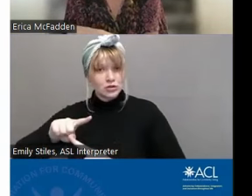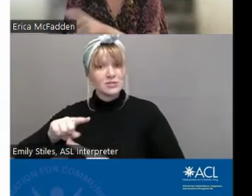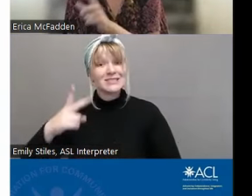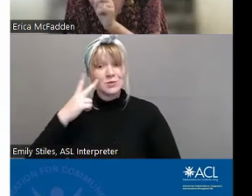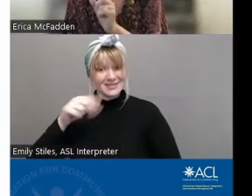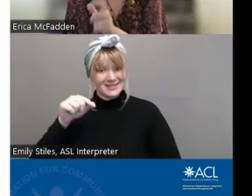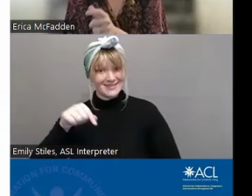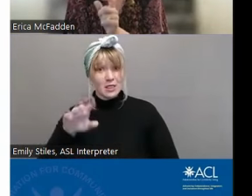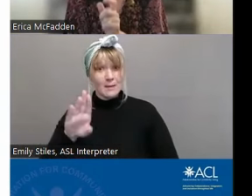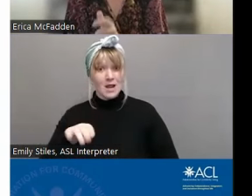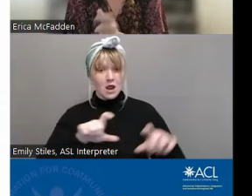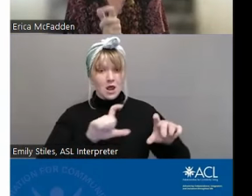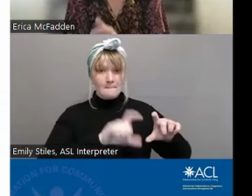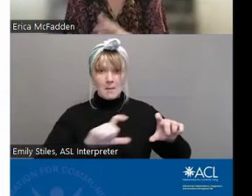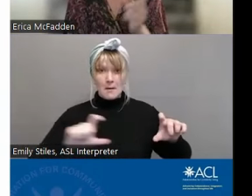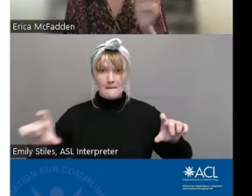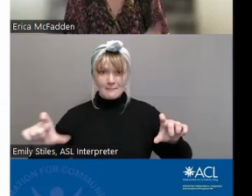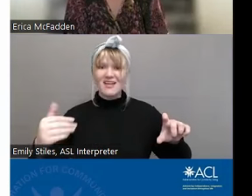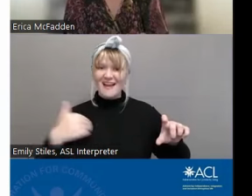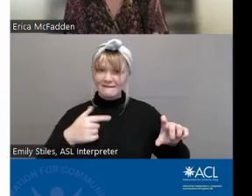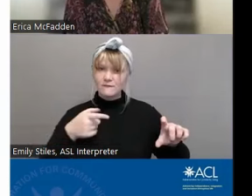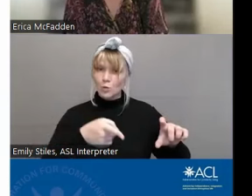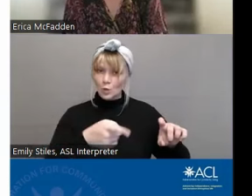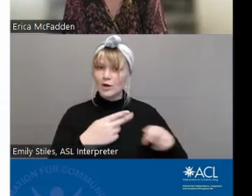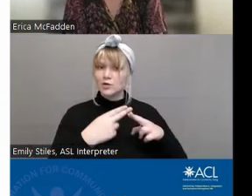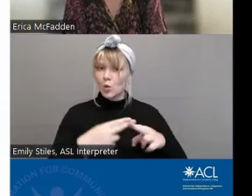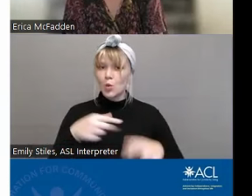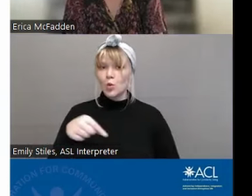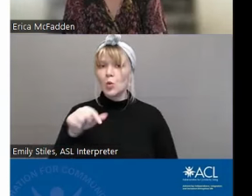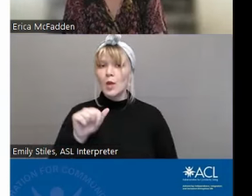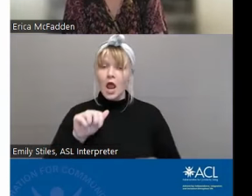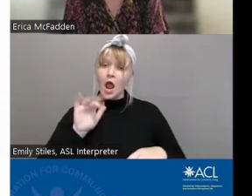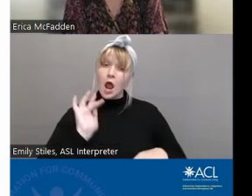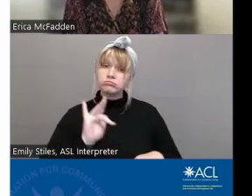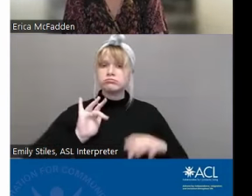We also reserve time at the end to address your questions.